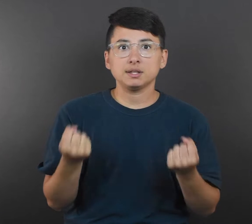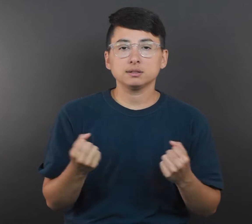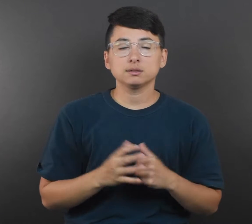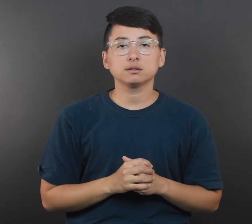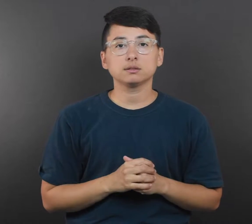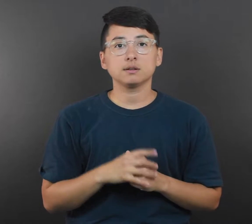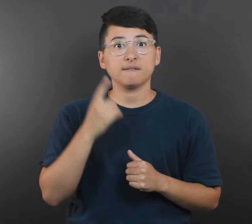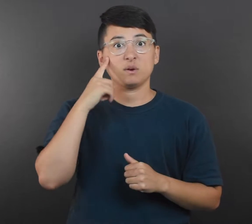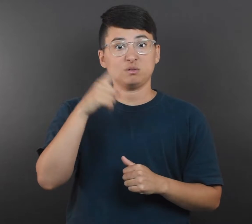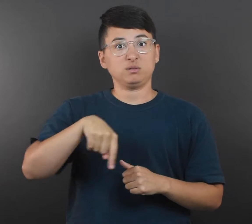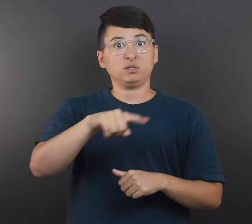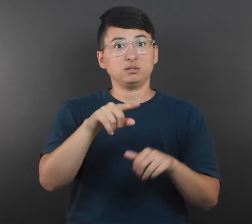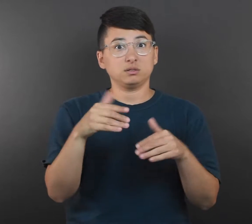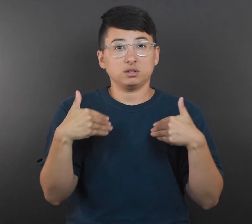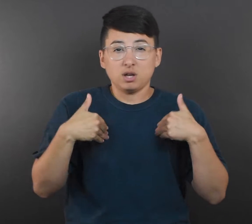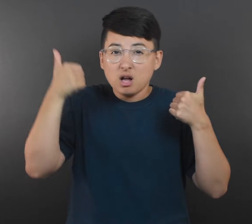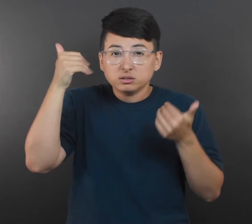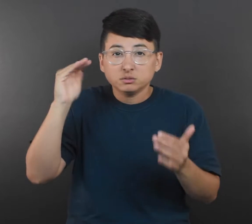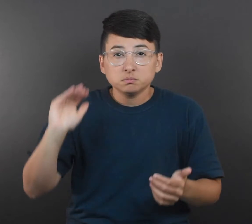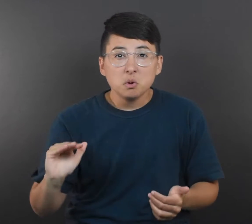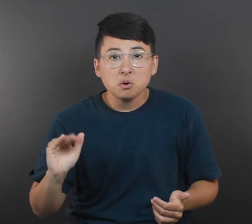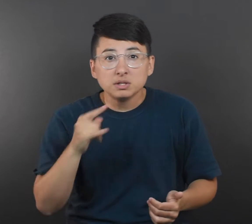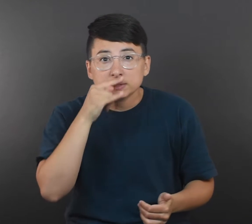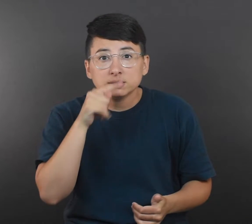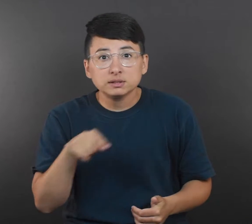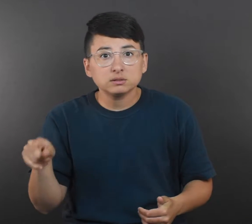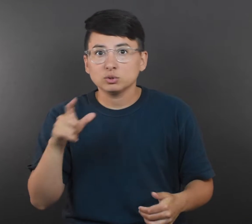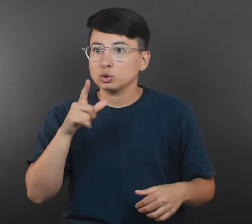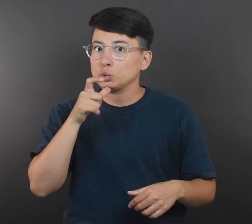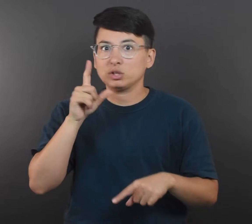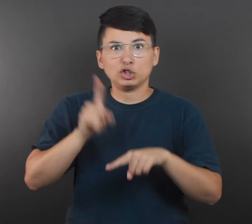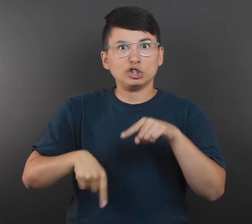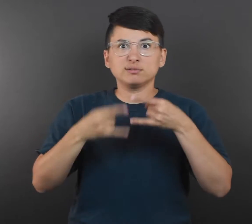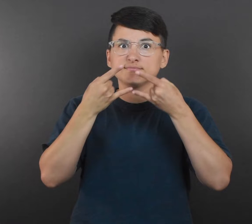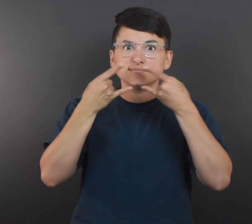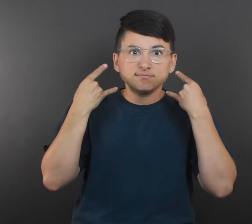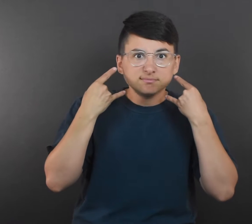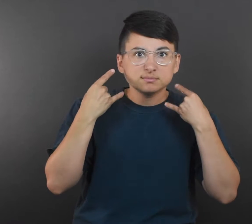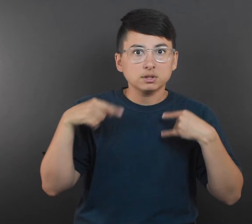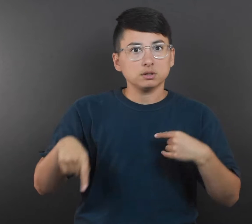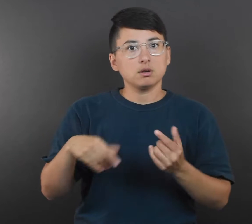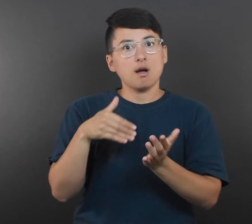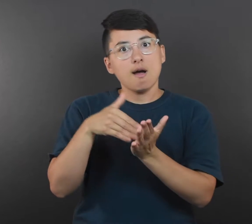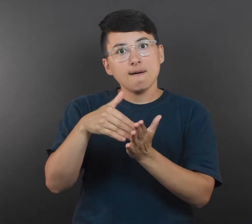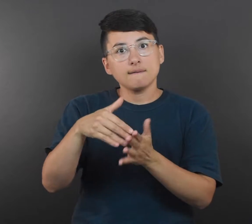to receive a vaccine that will help protect them against this virus,” said Dr. Sheldon Berkowitz,